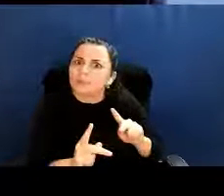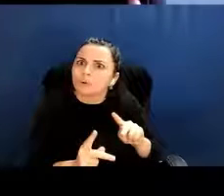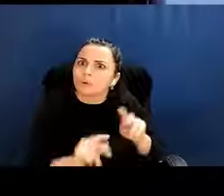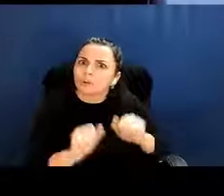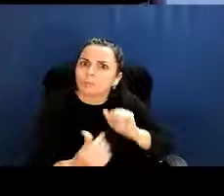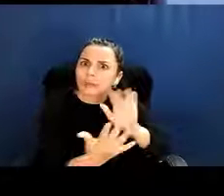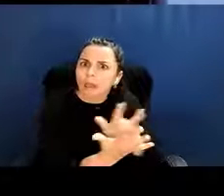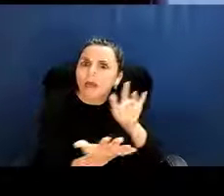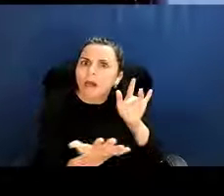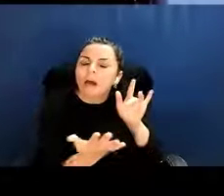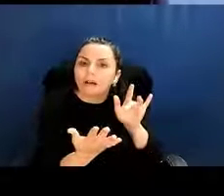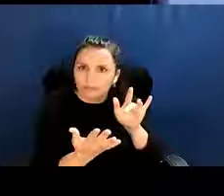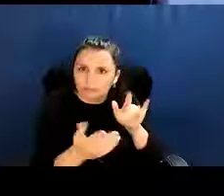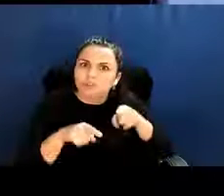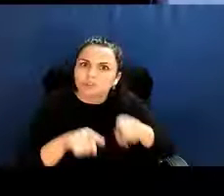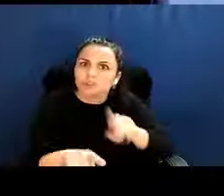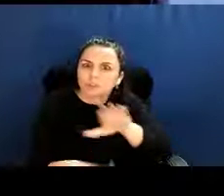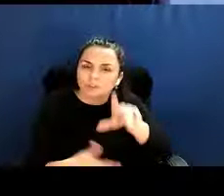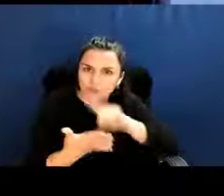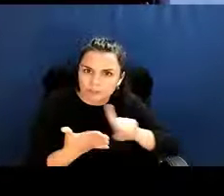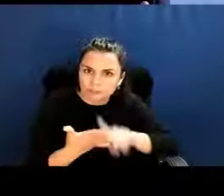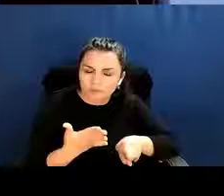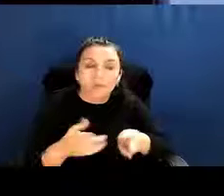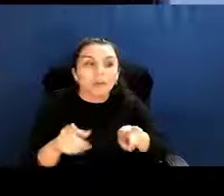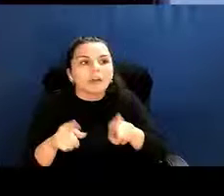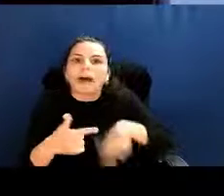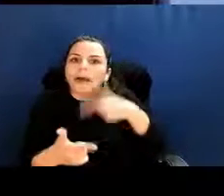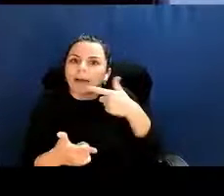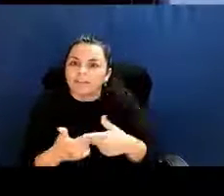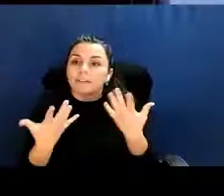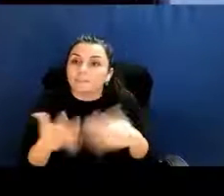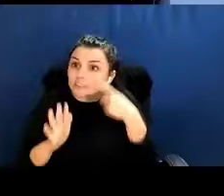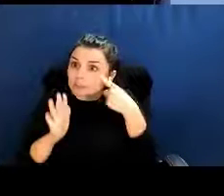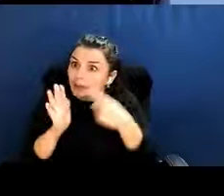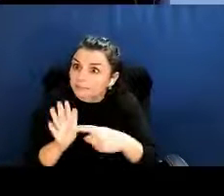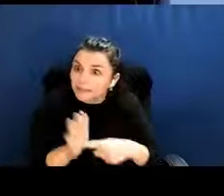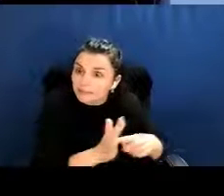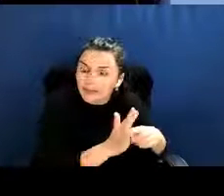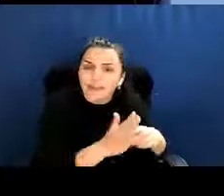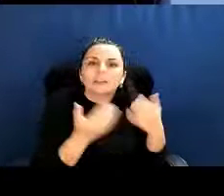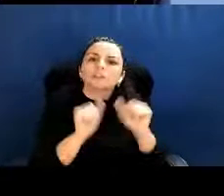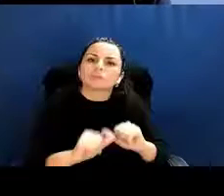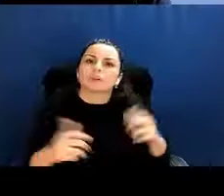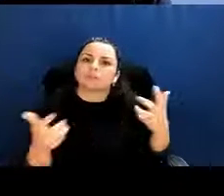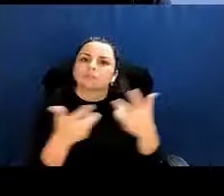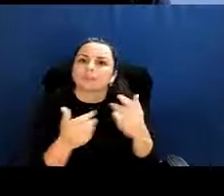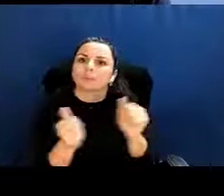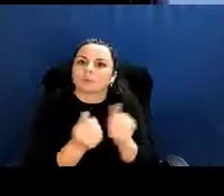and then to develop plans for how to address and safeguard potentially vulnerable subjects.